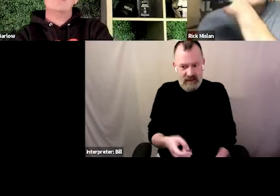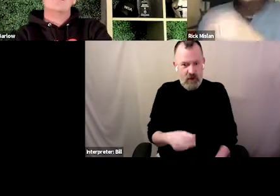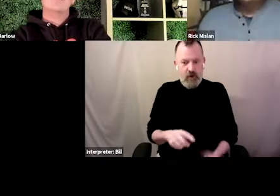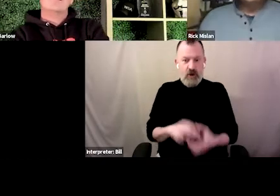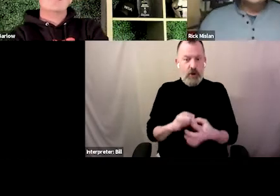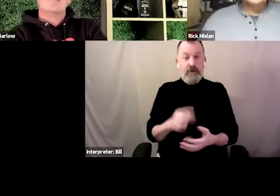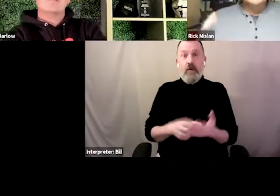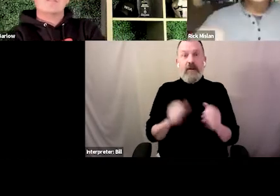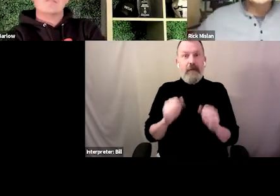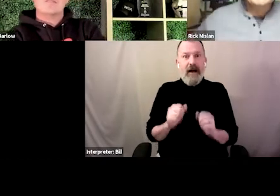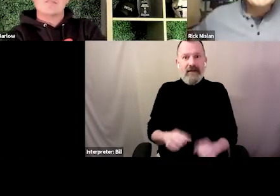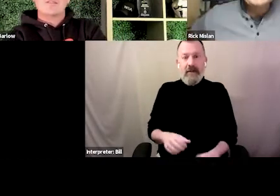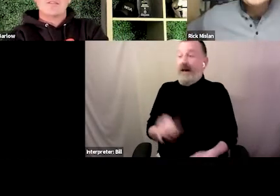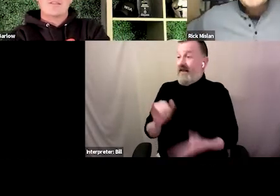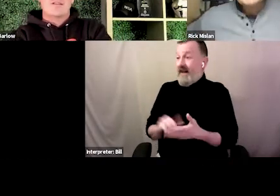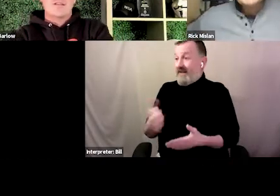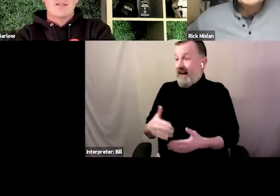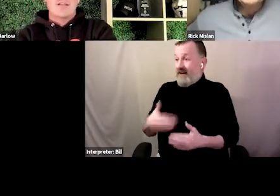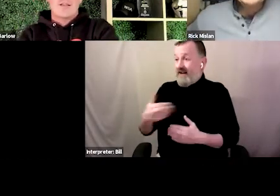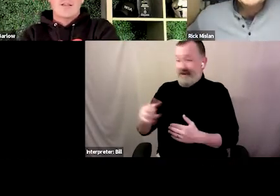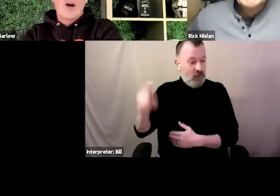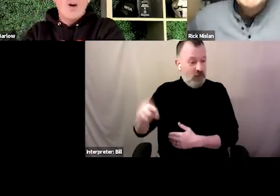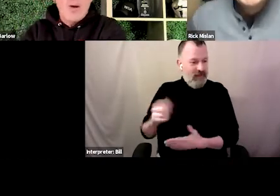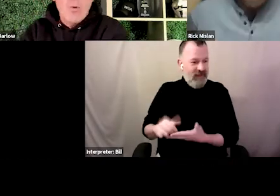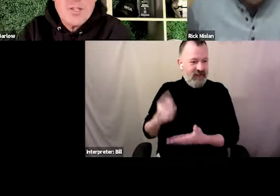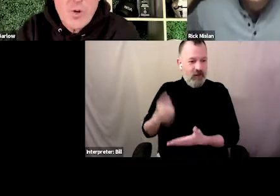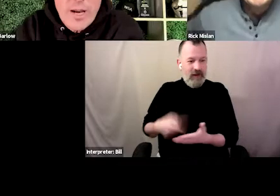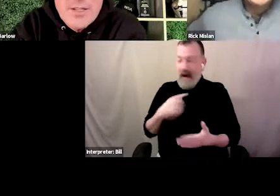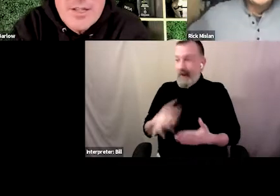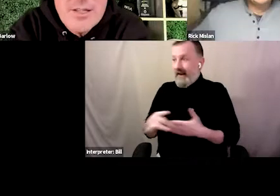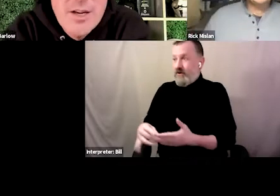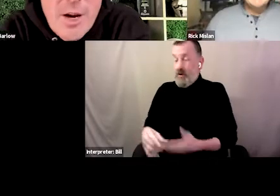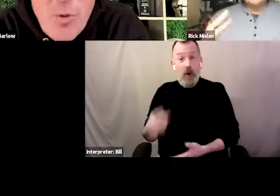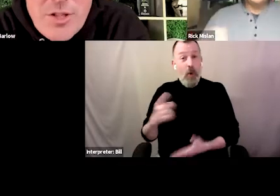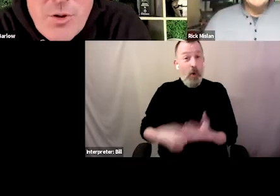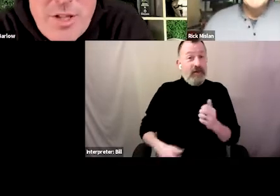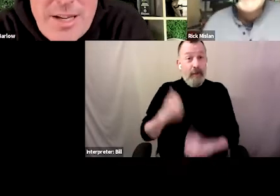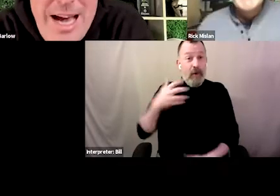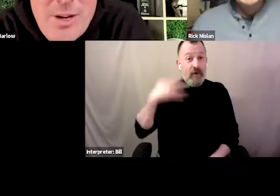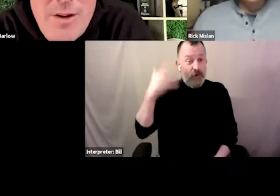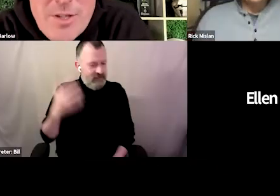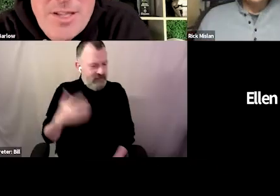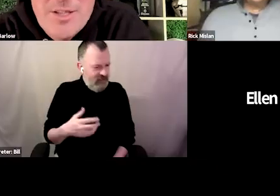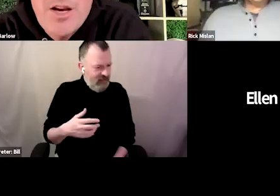that's kind of the next question coming up. So that's what I'm leading to here. CalebBarlow: Okay, what's the craziest thing attacker never seen.